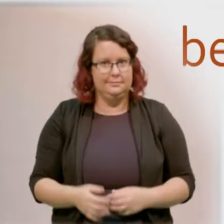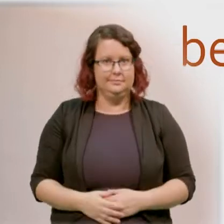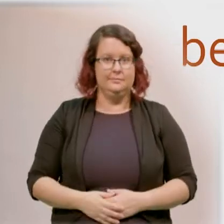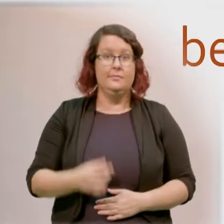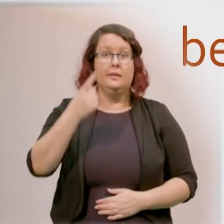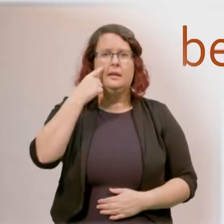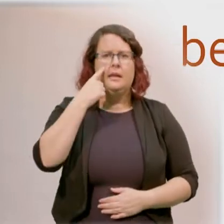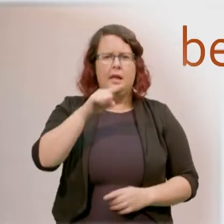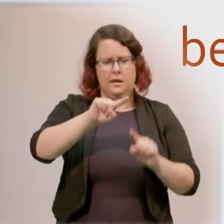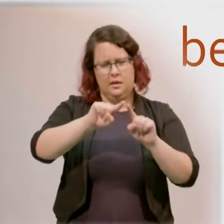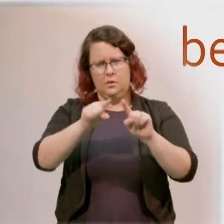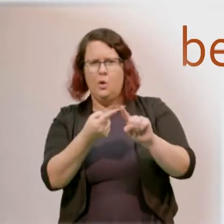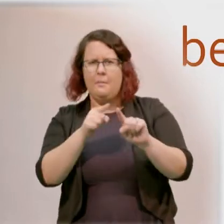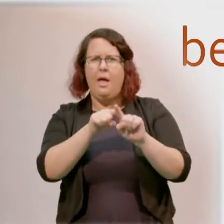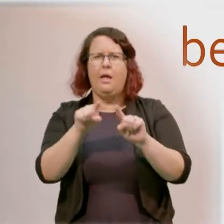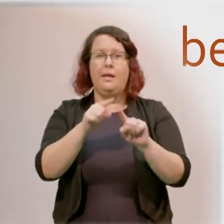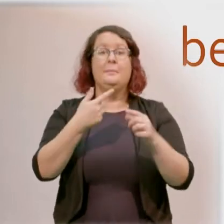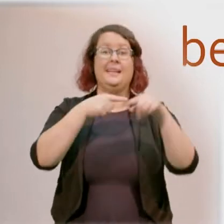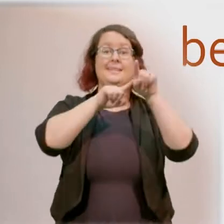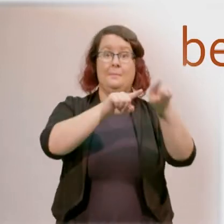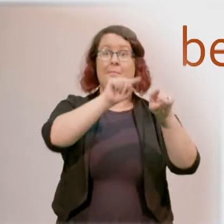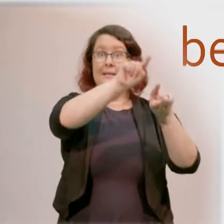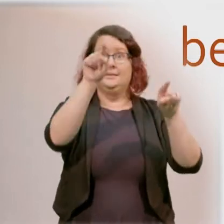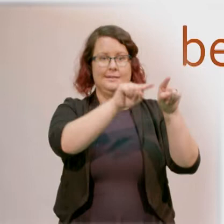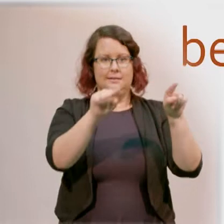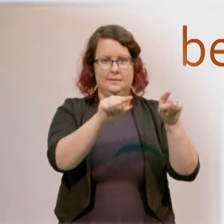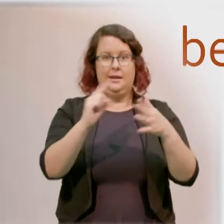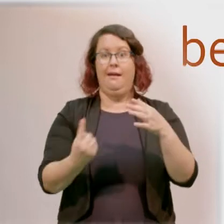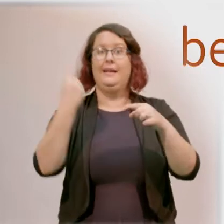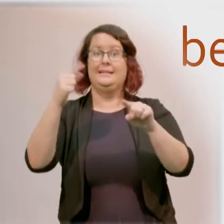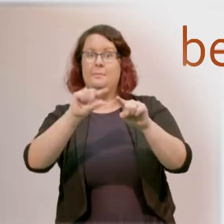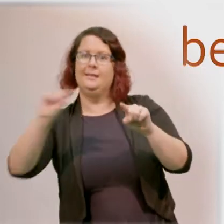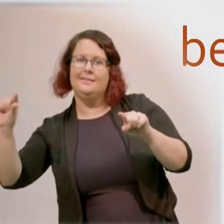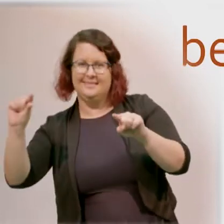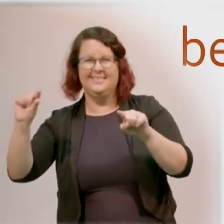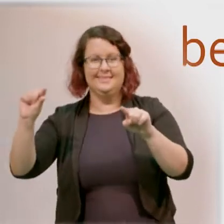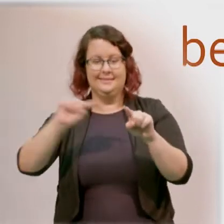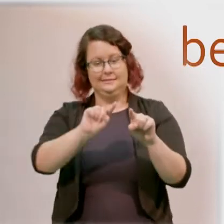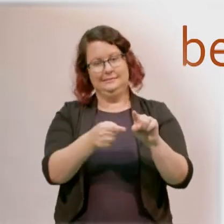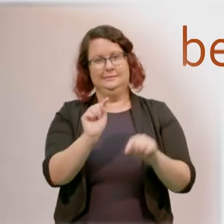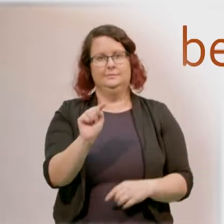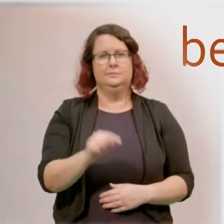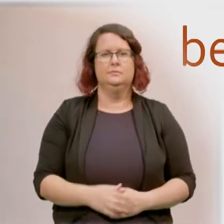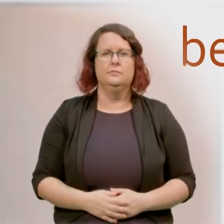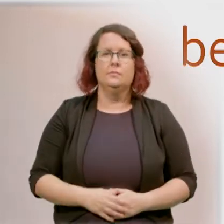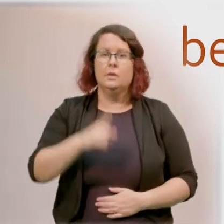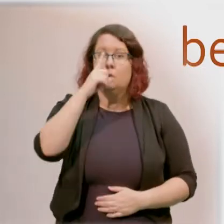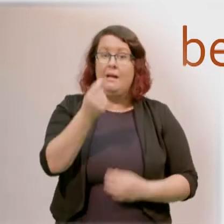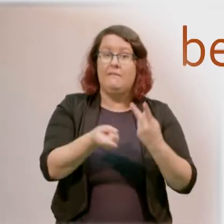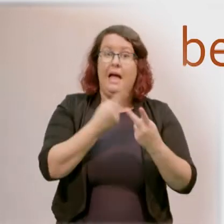See how the comma goes after the dependent clause? What about other linking words instead, or,